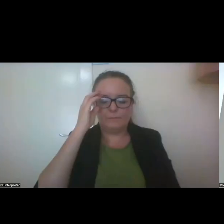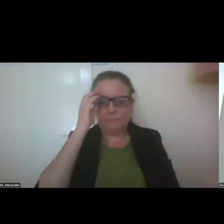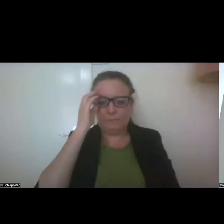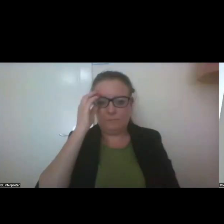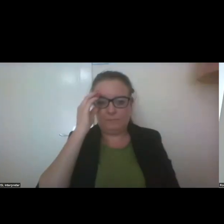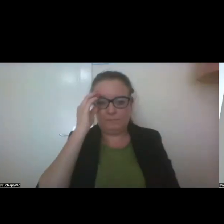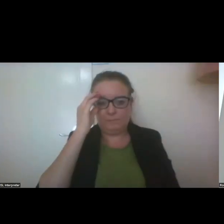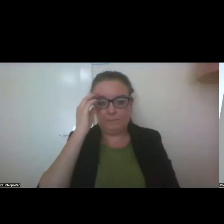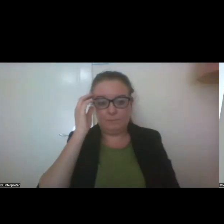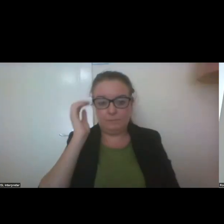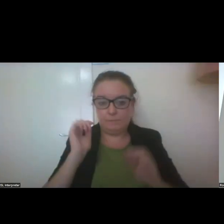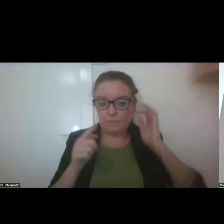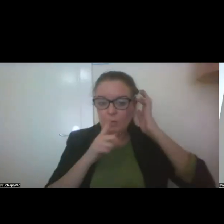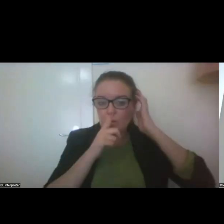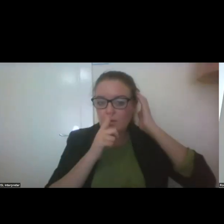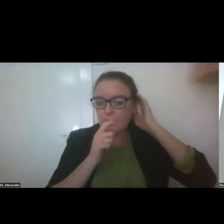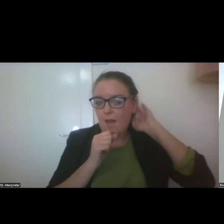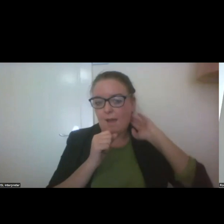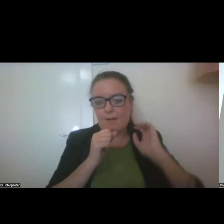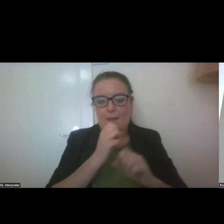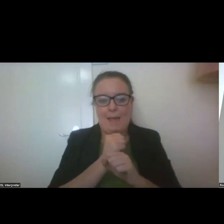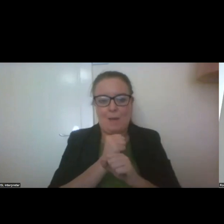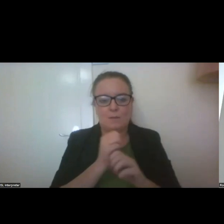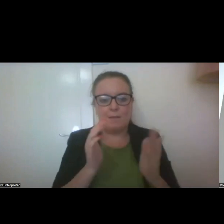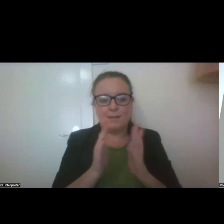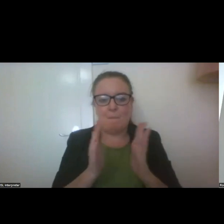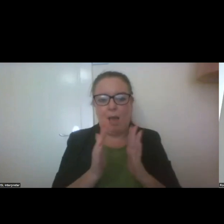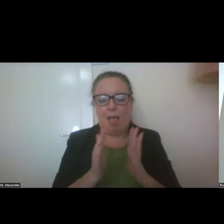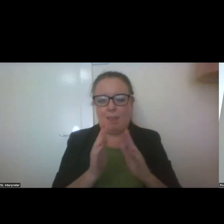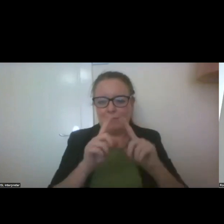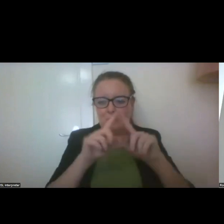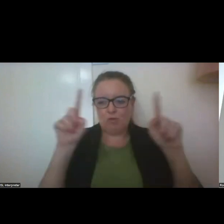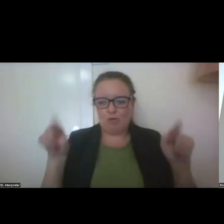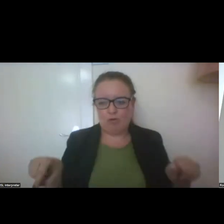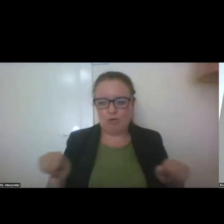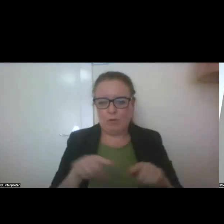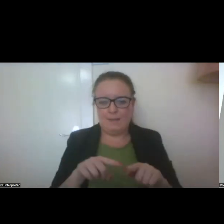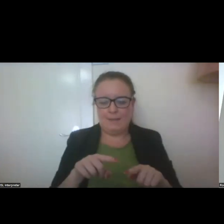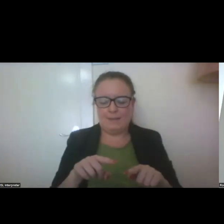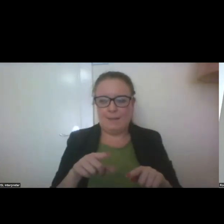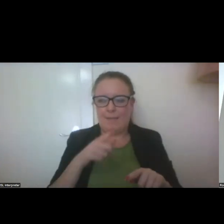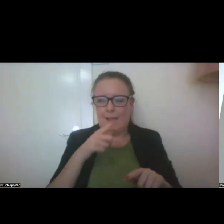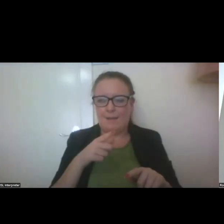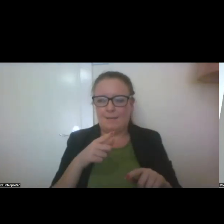and, you know, right up to the types of screens that we would use in the Abbey,